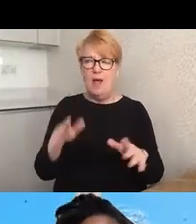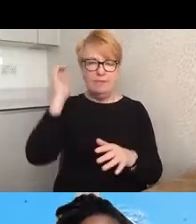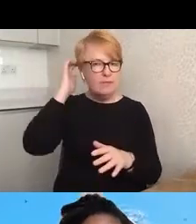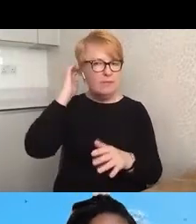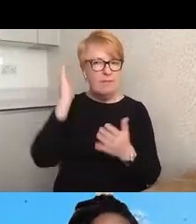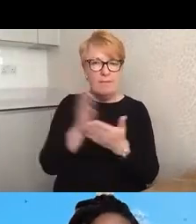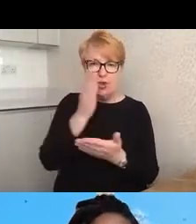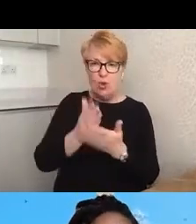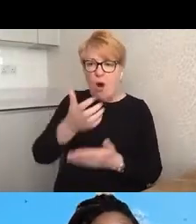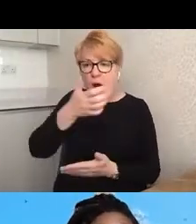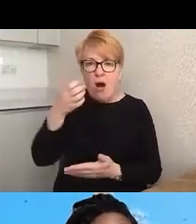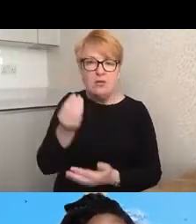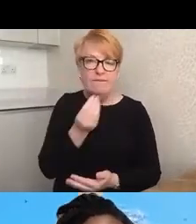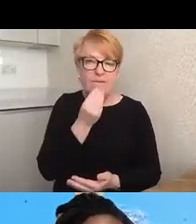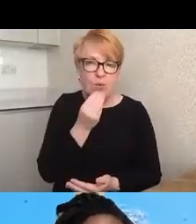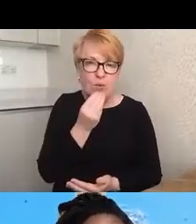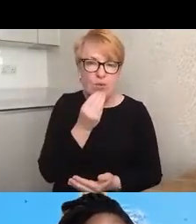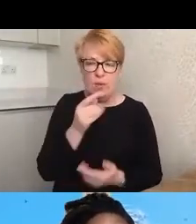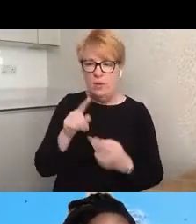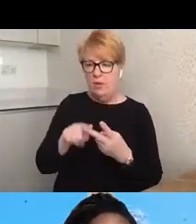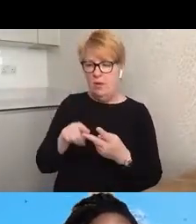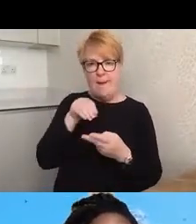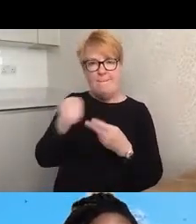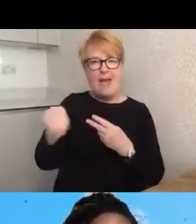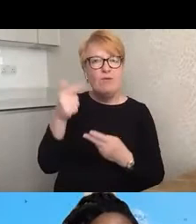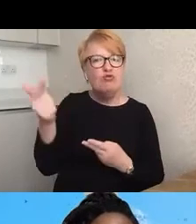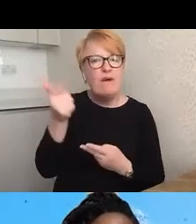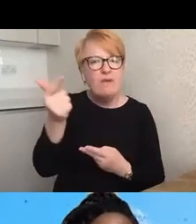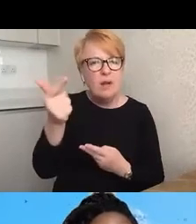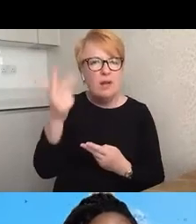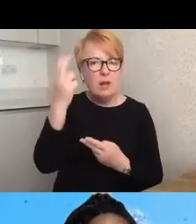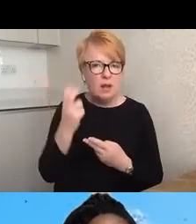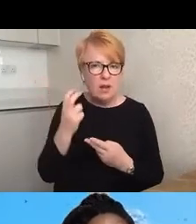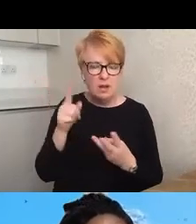making sure that travel is covered, making sure that people have a space,